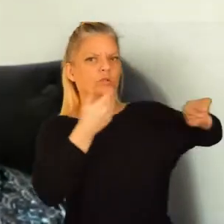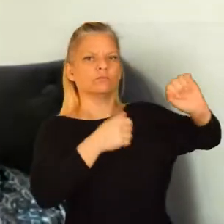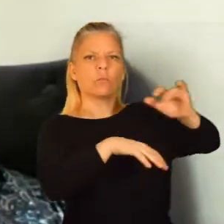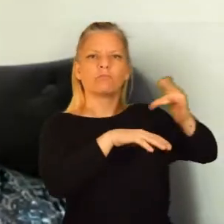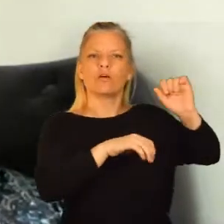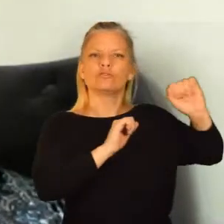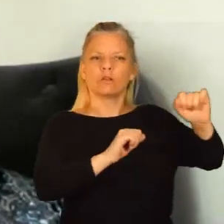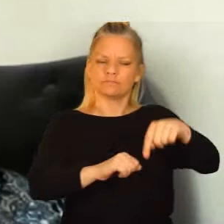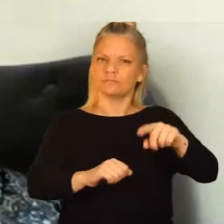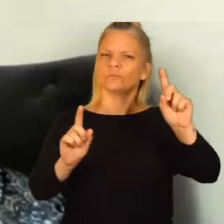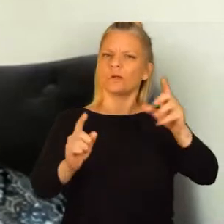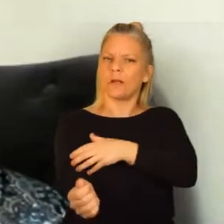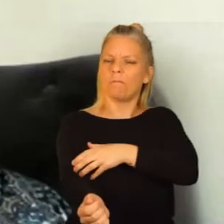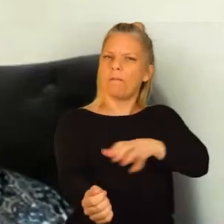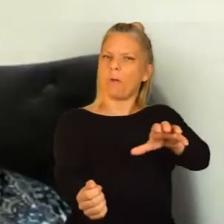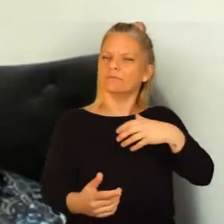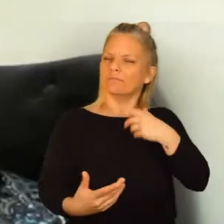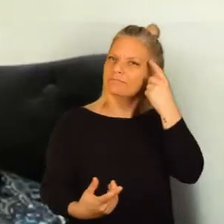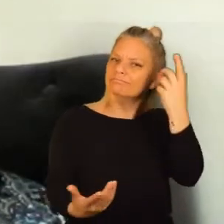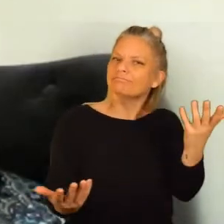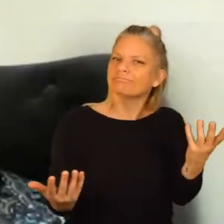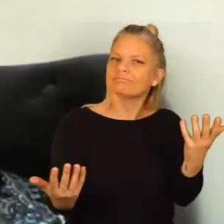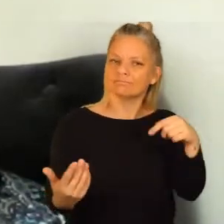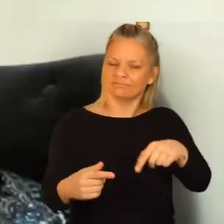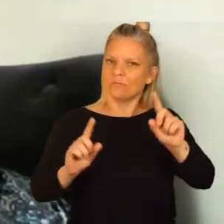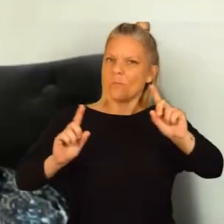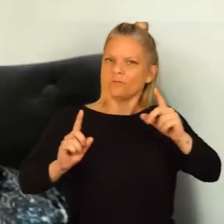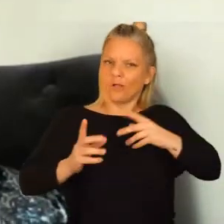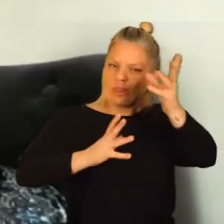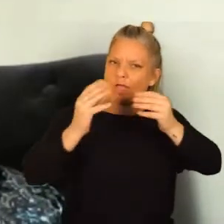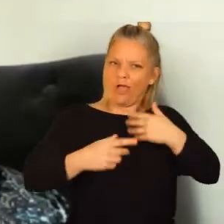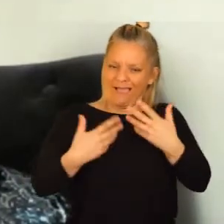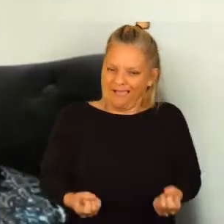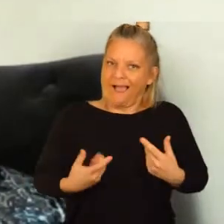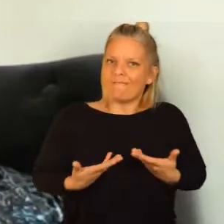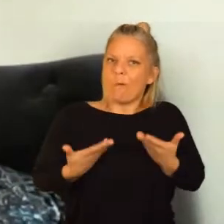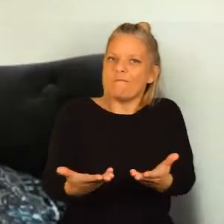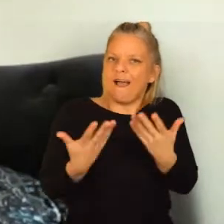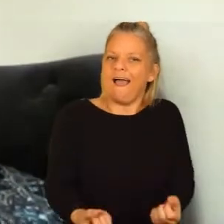separate in many times to the professionalised knowledge and a place of empowerment.